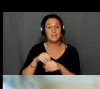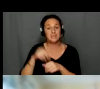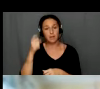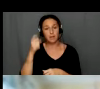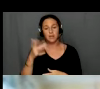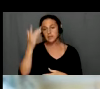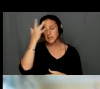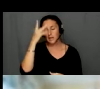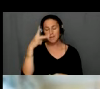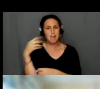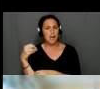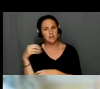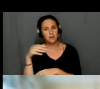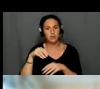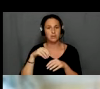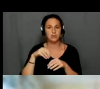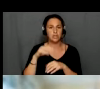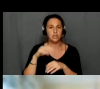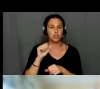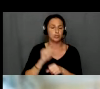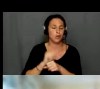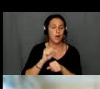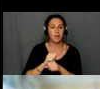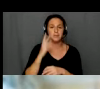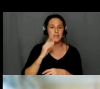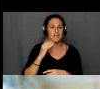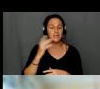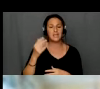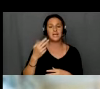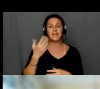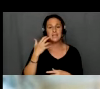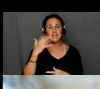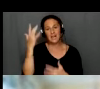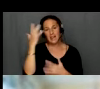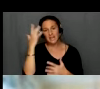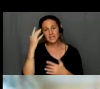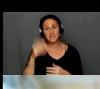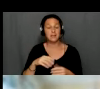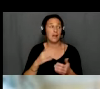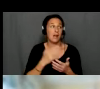job, experiencing heat illness and we suspect, in some cases potentially even dying from heat illness